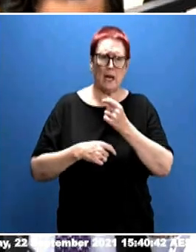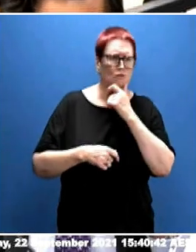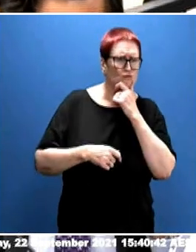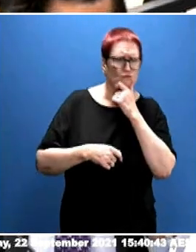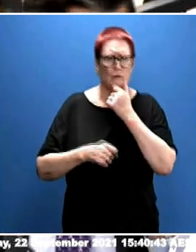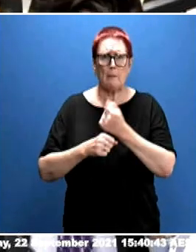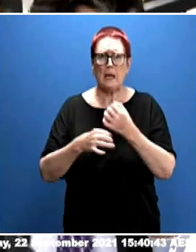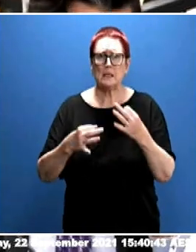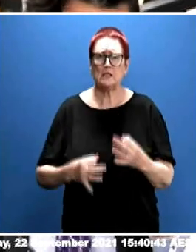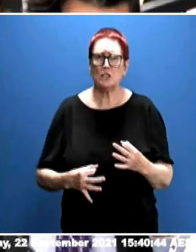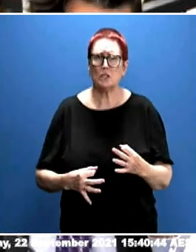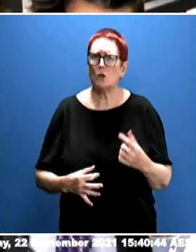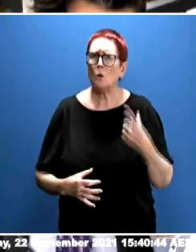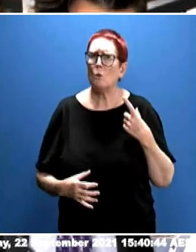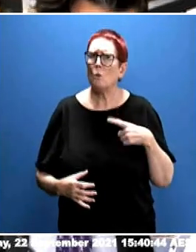Why is that circumstance a disqualifying feature?